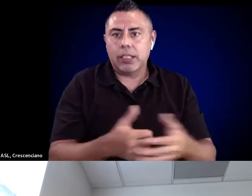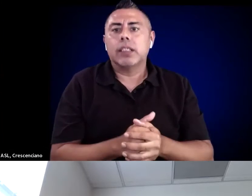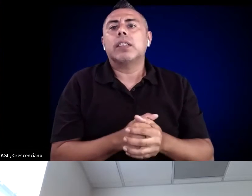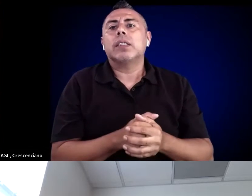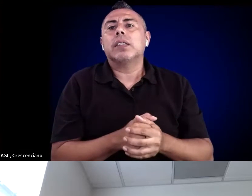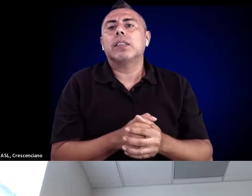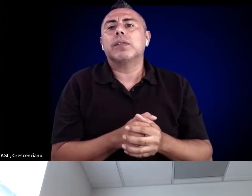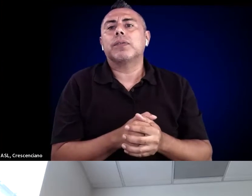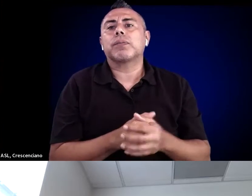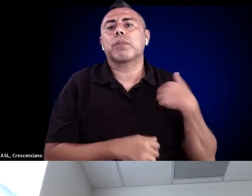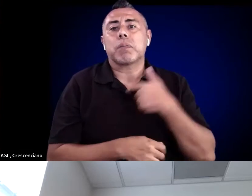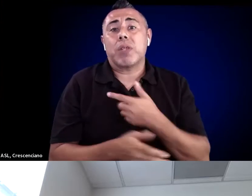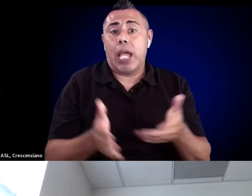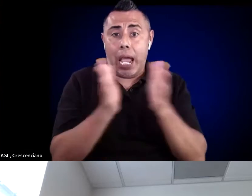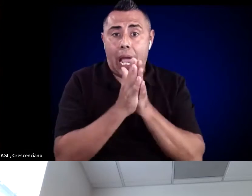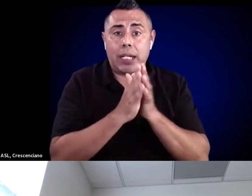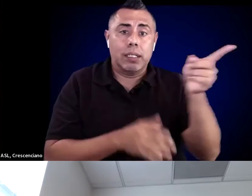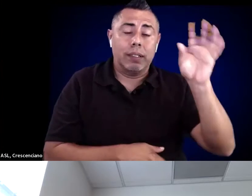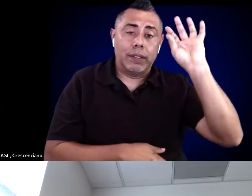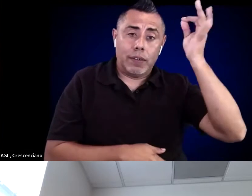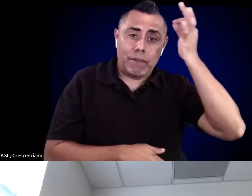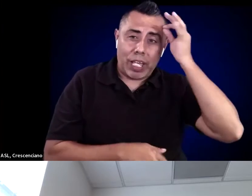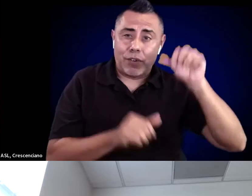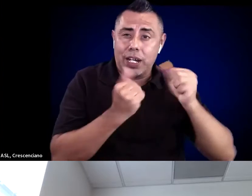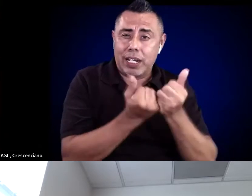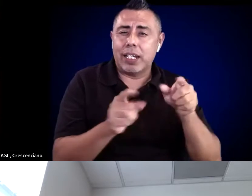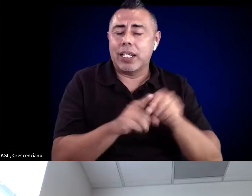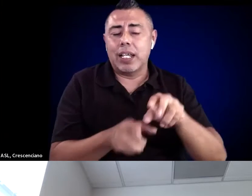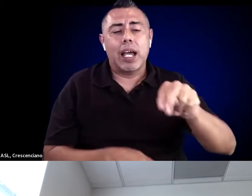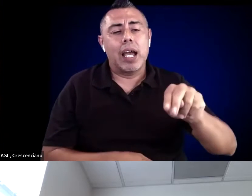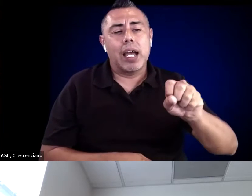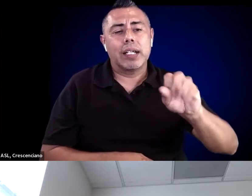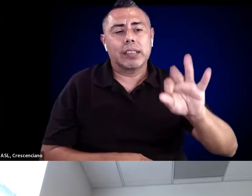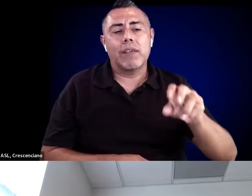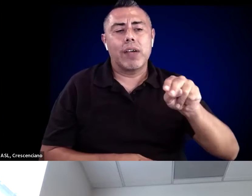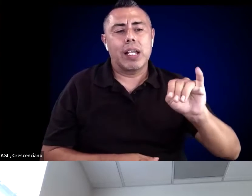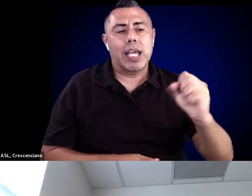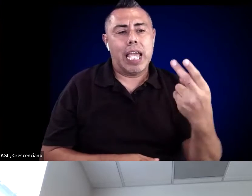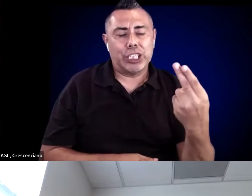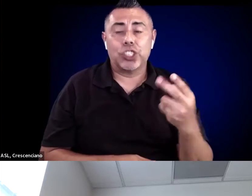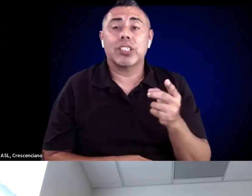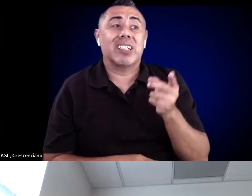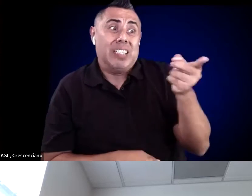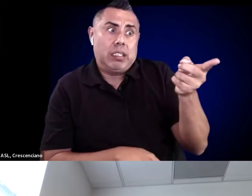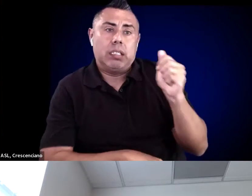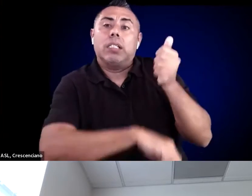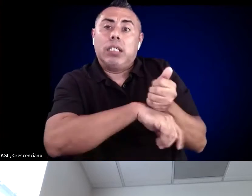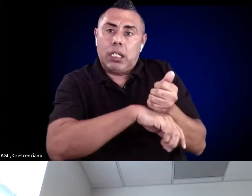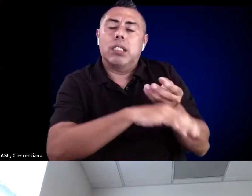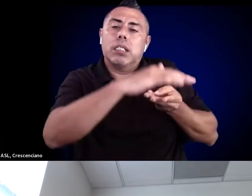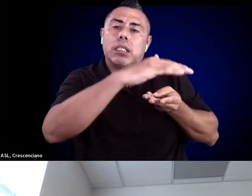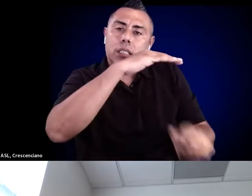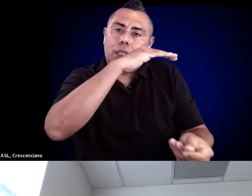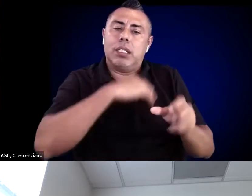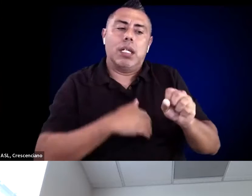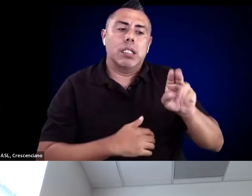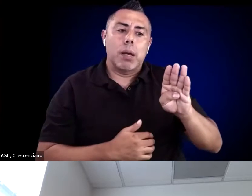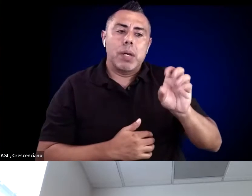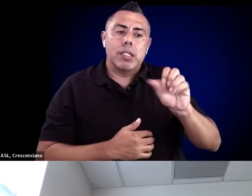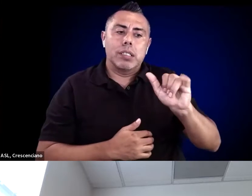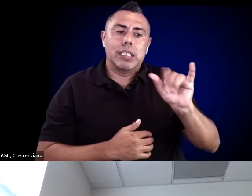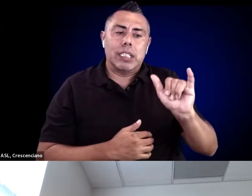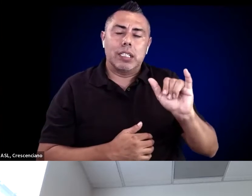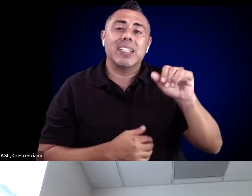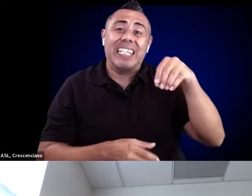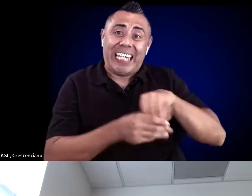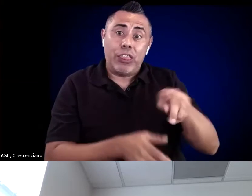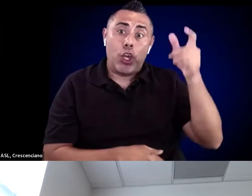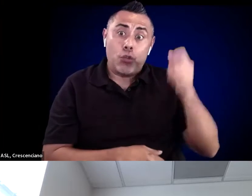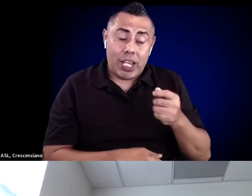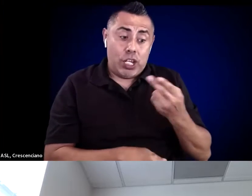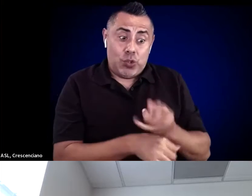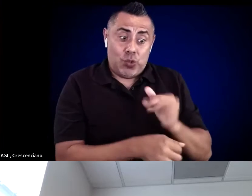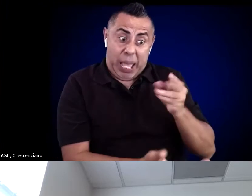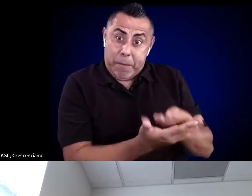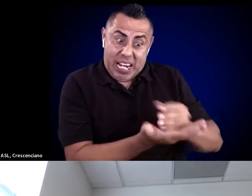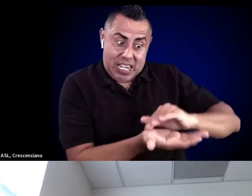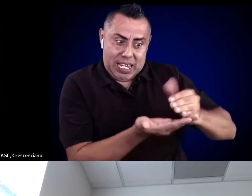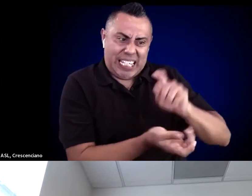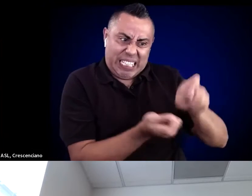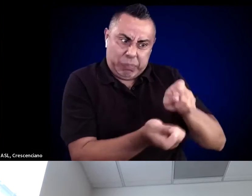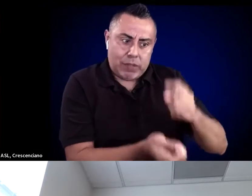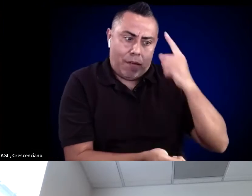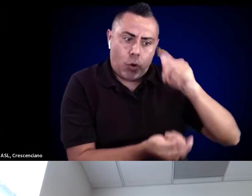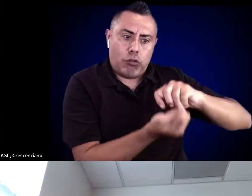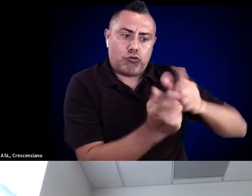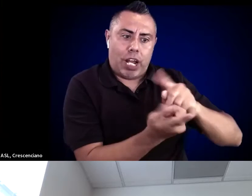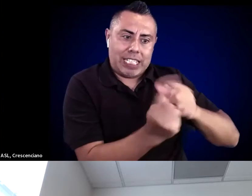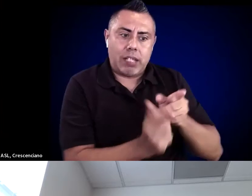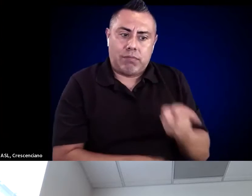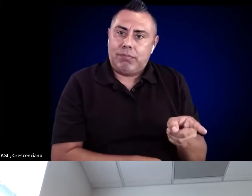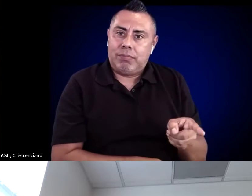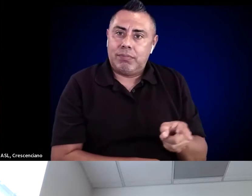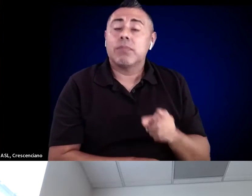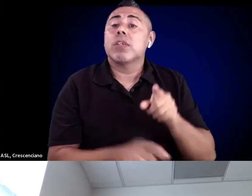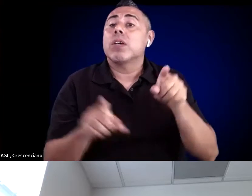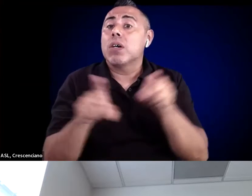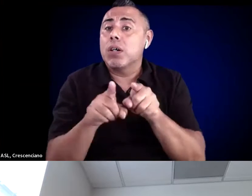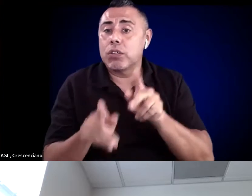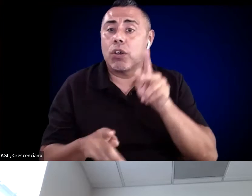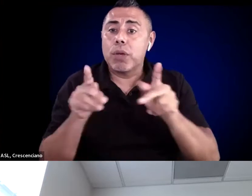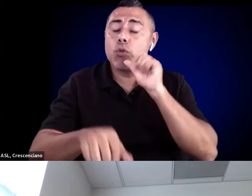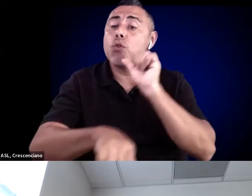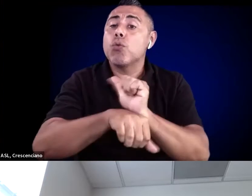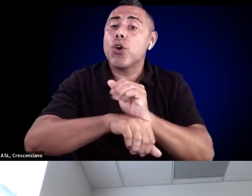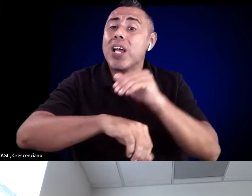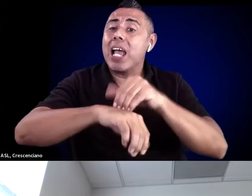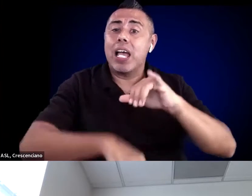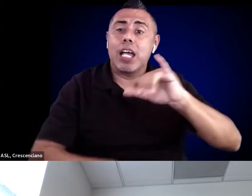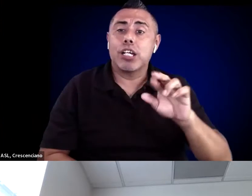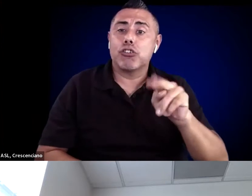Ranya Virk: Federal funding agencies like Nsf nih to maybe um have a translation subsidy that they put specifically in to grants that are to be used for translations and for um people to um, or for journalists to host um. The original publication in English, but also have